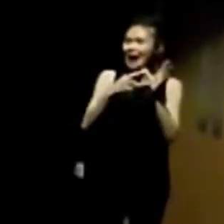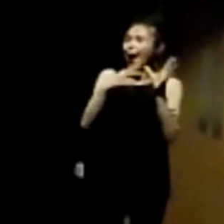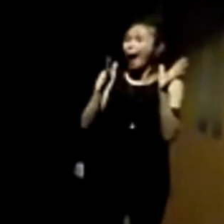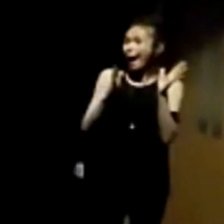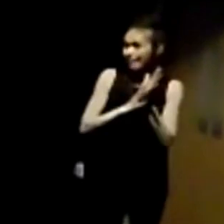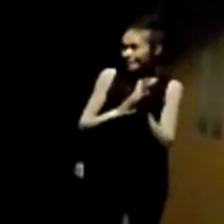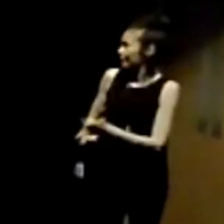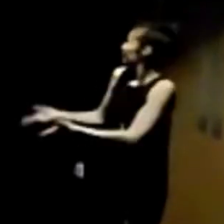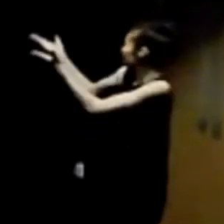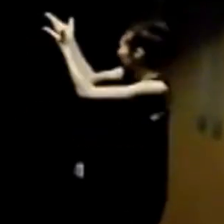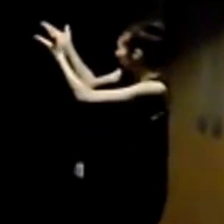LAUGHTER